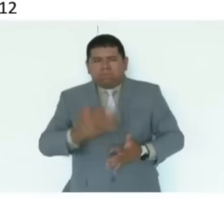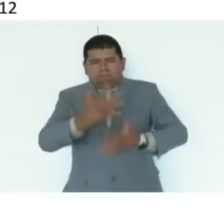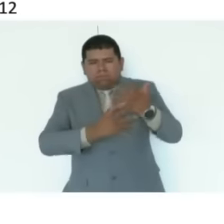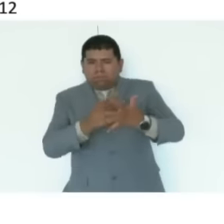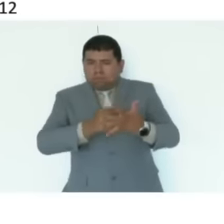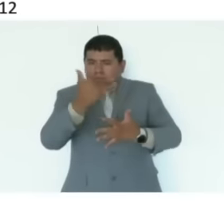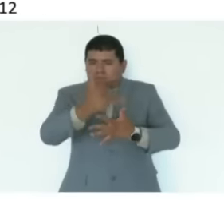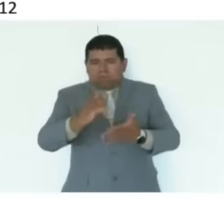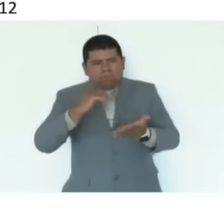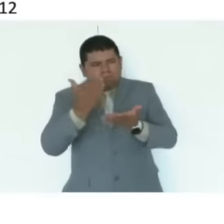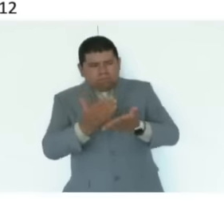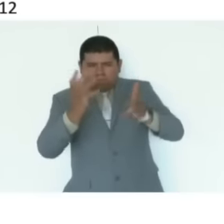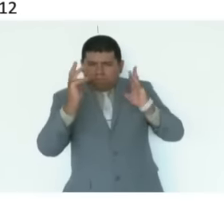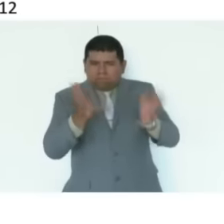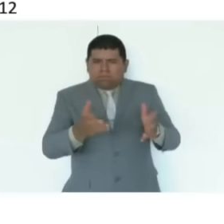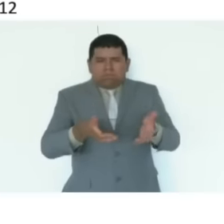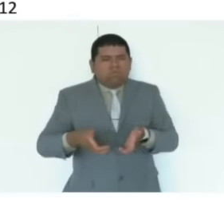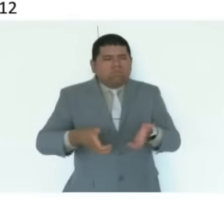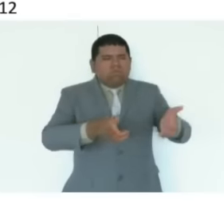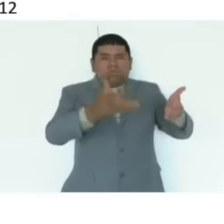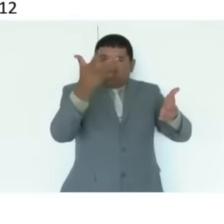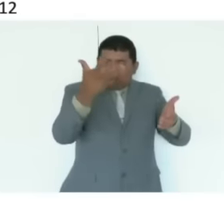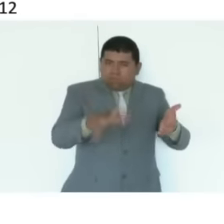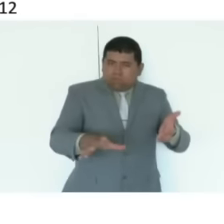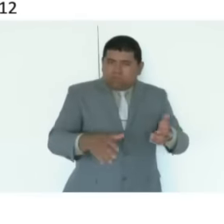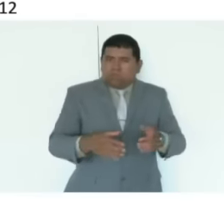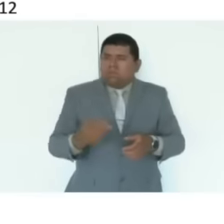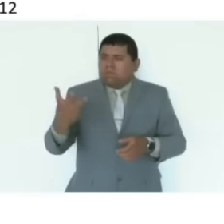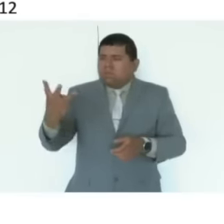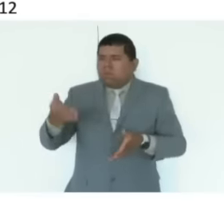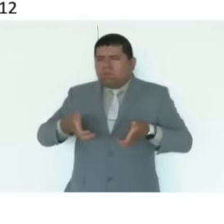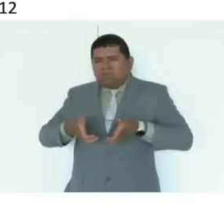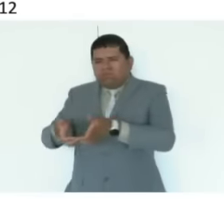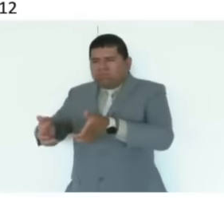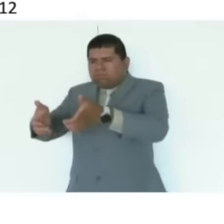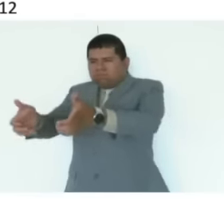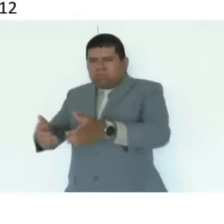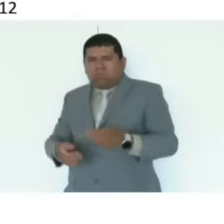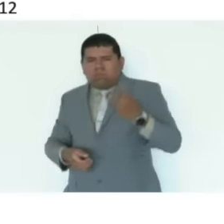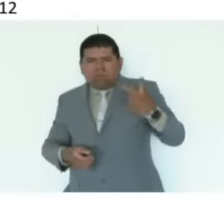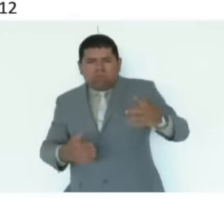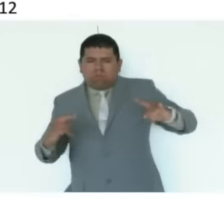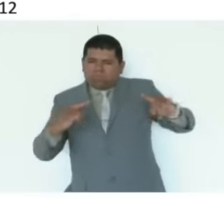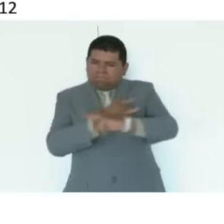constitute 10 Rural roads, three labor roads, two highways and an investment of